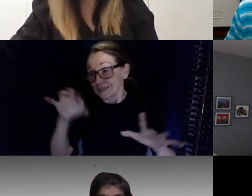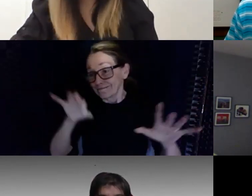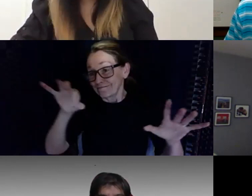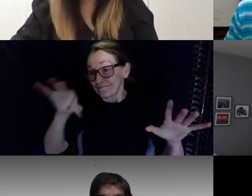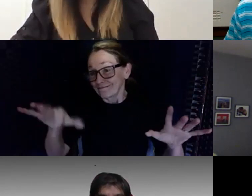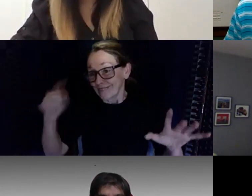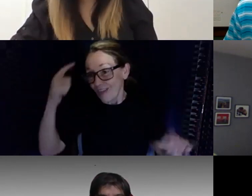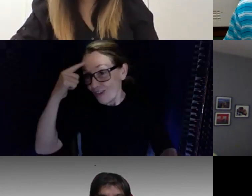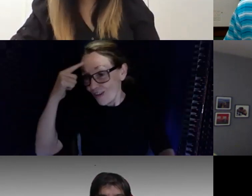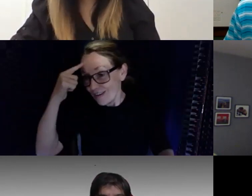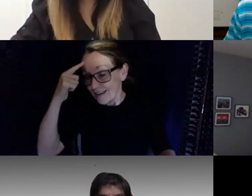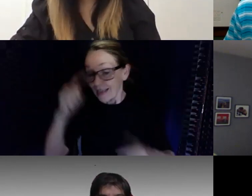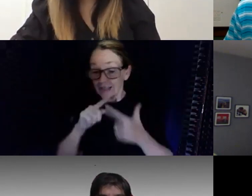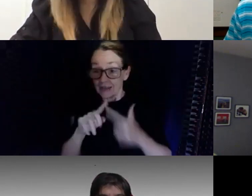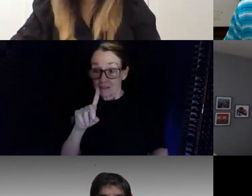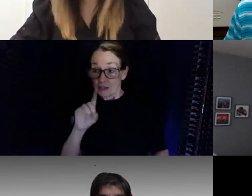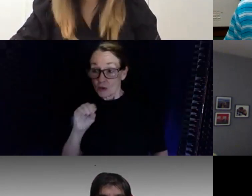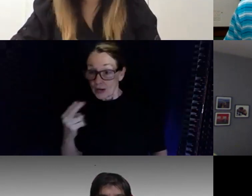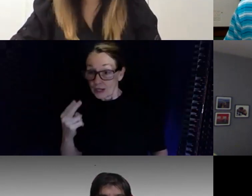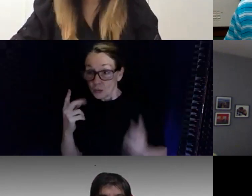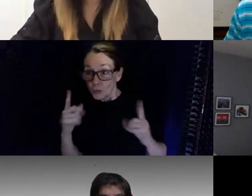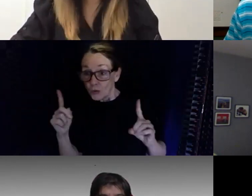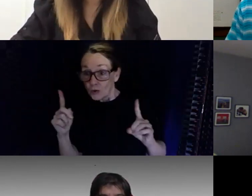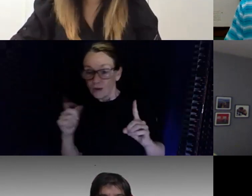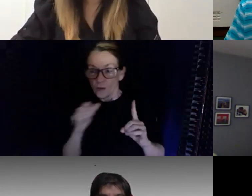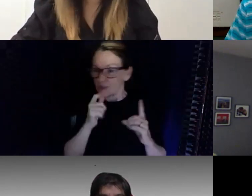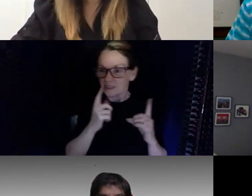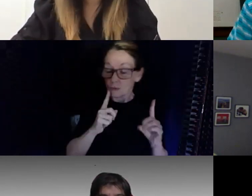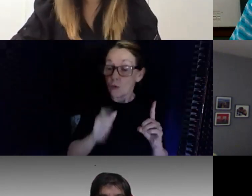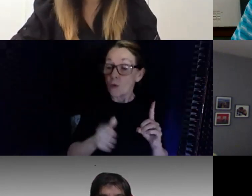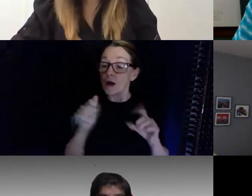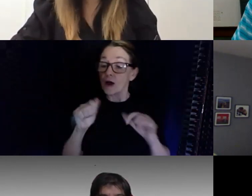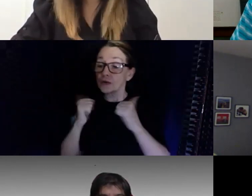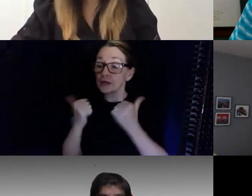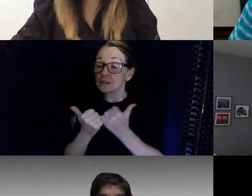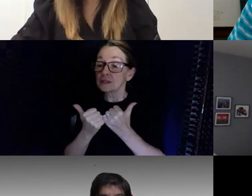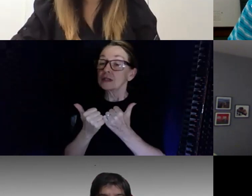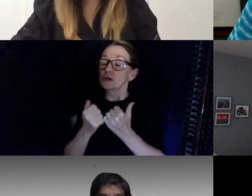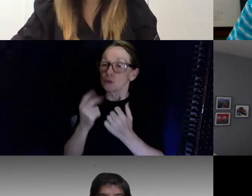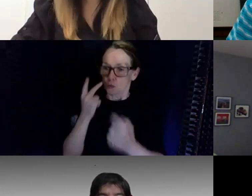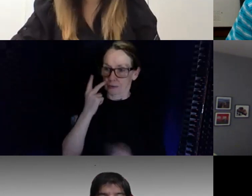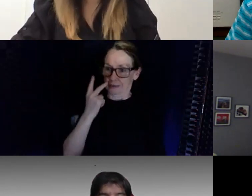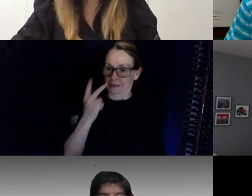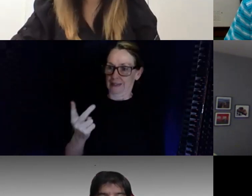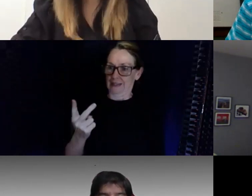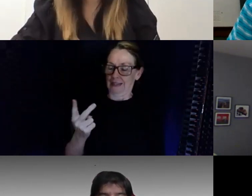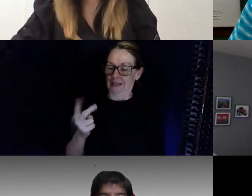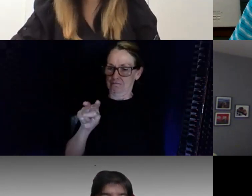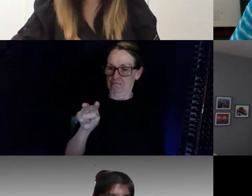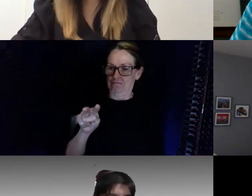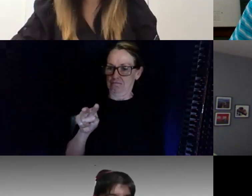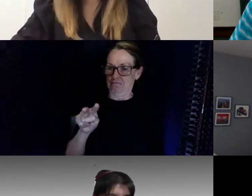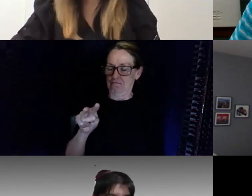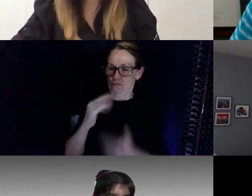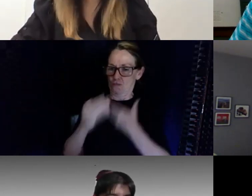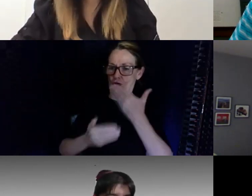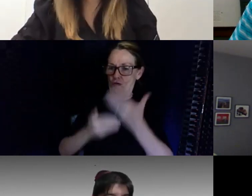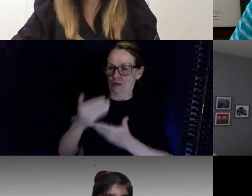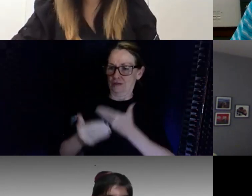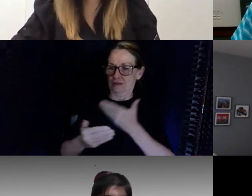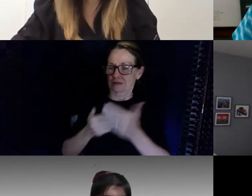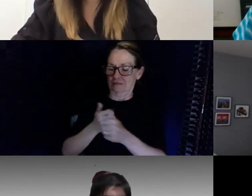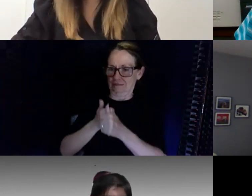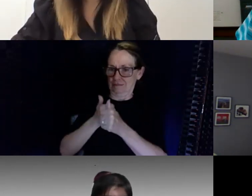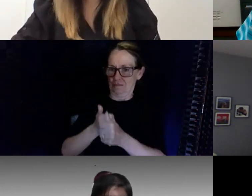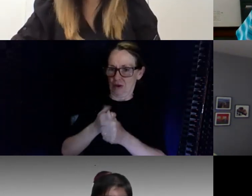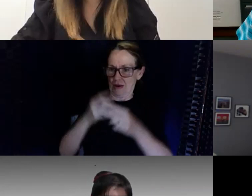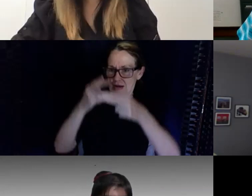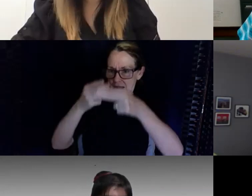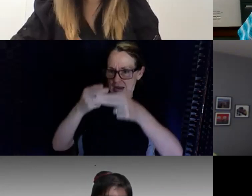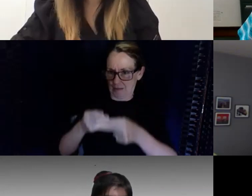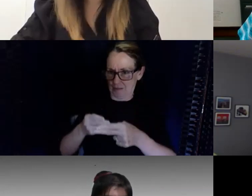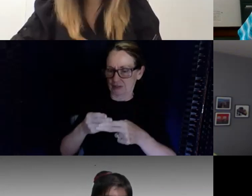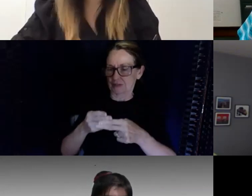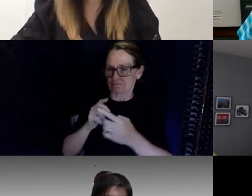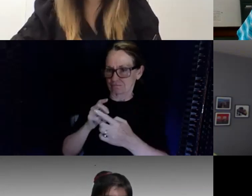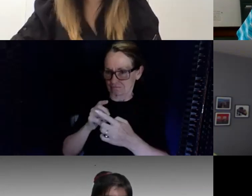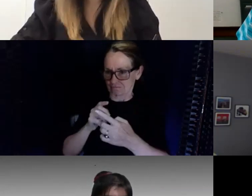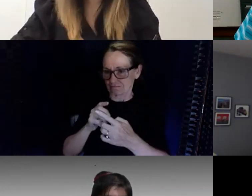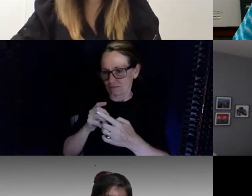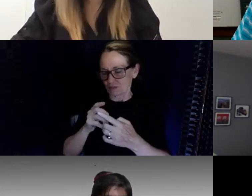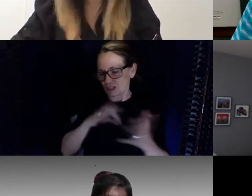AND THEN THE OTHER ENTITIES THAT PEOPLE HAVE MENTIONED, THAT WAY YOU COULD HAVE THE DATE, THE CONTACT PERSON, AND THEN YOU COULD ALSO SEE WITHIN YOUR SURVEYS HOW MUCH RESPONSES YOU'RE GETTING BASED ON THE E-MAILS.